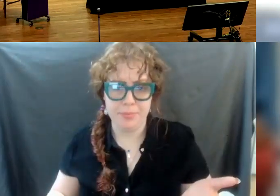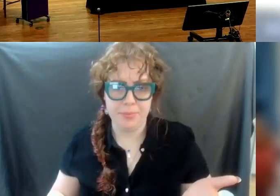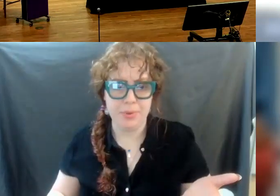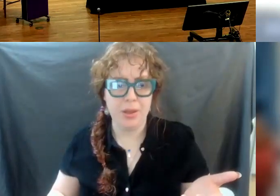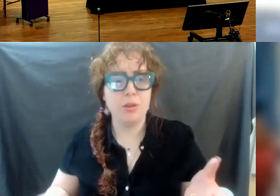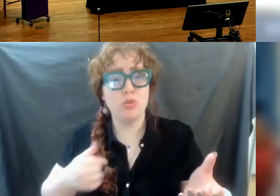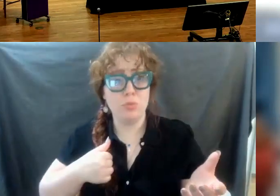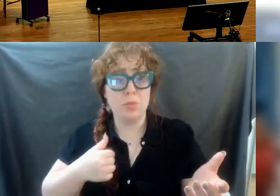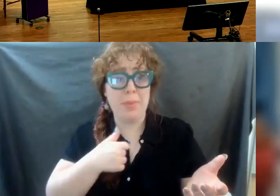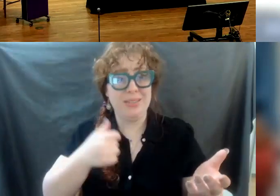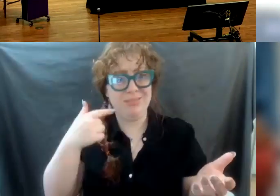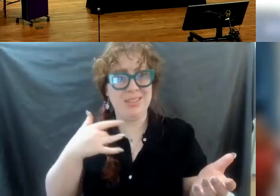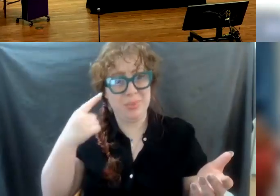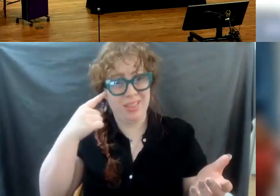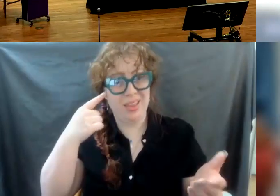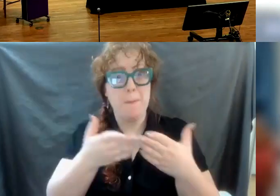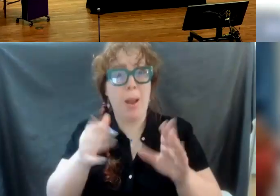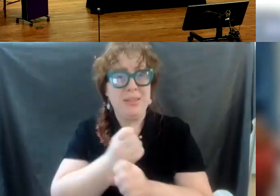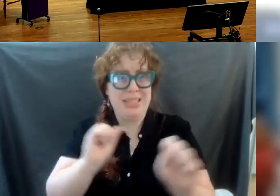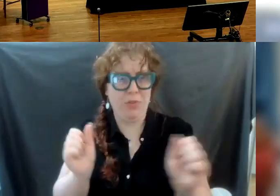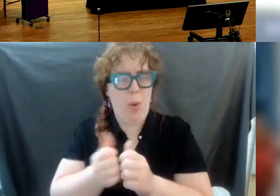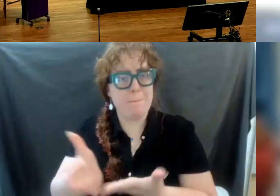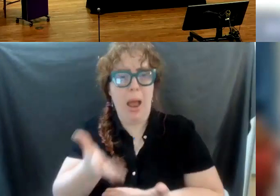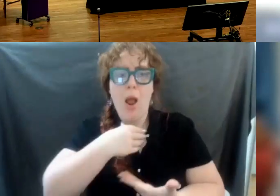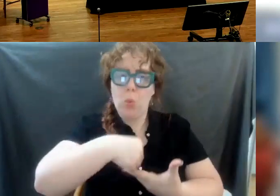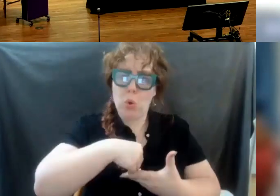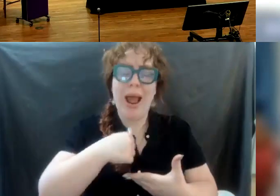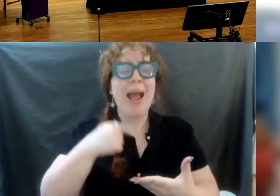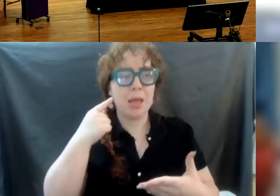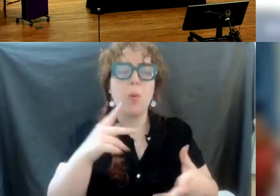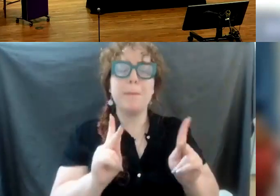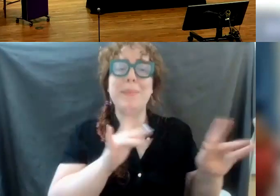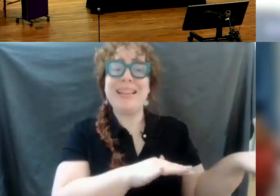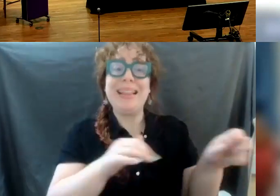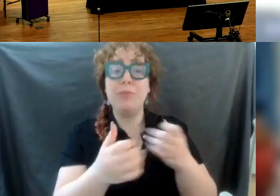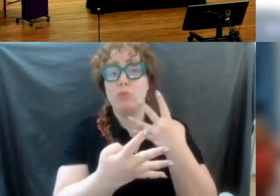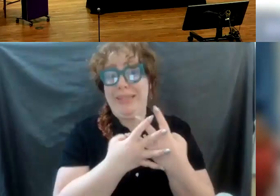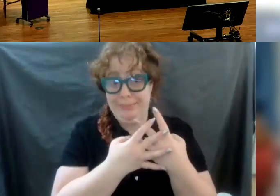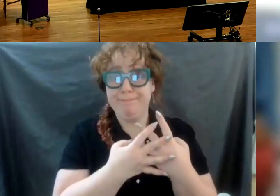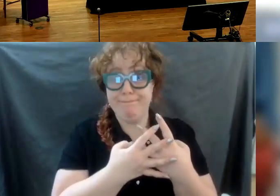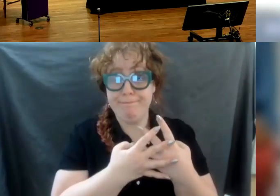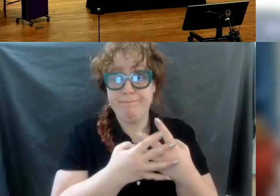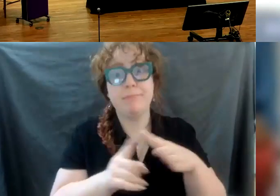I think about the reentry side of things because I don't think a lot of people understand when it comes to we in our society,